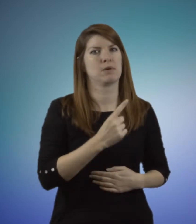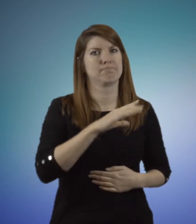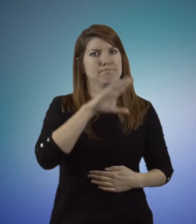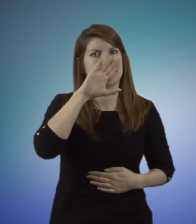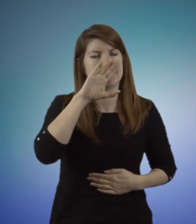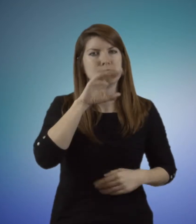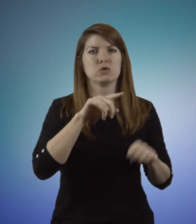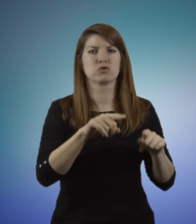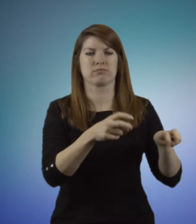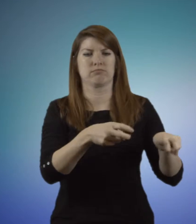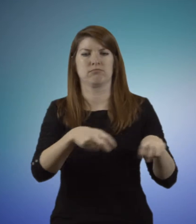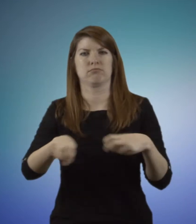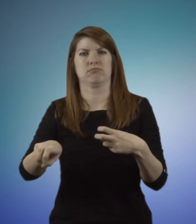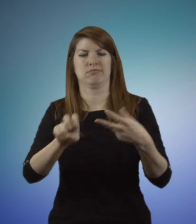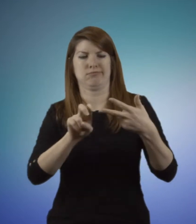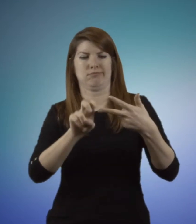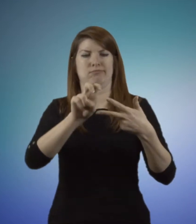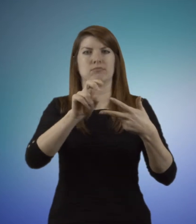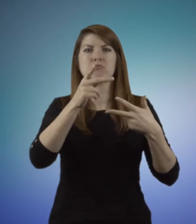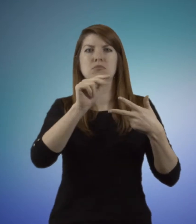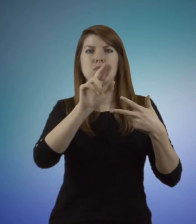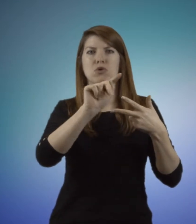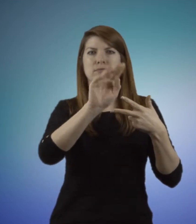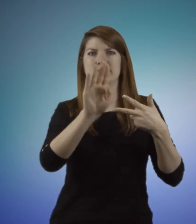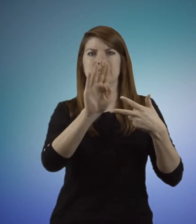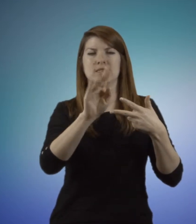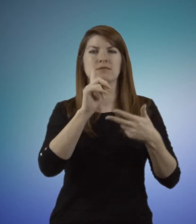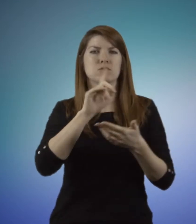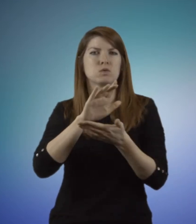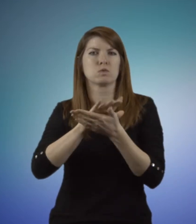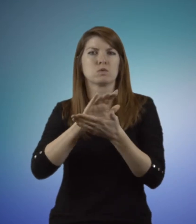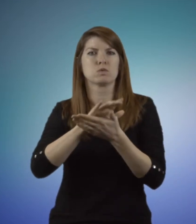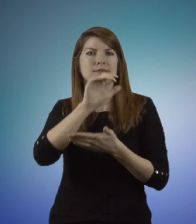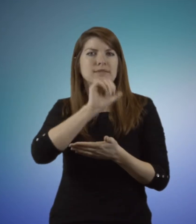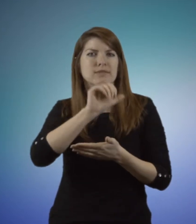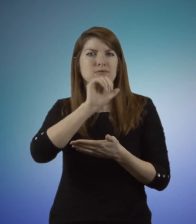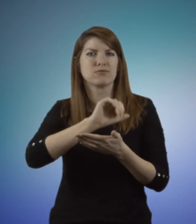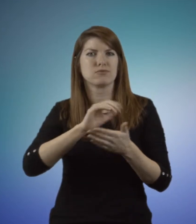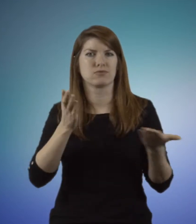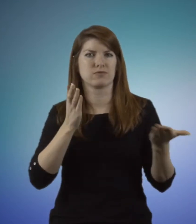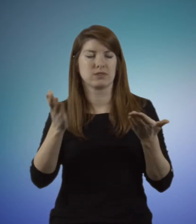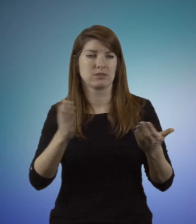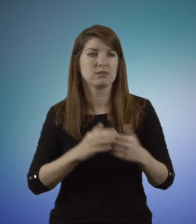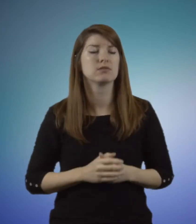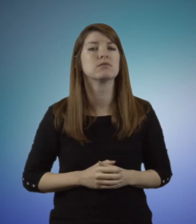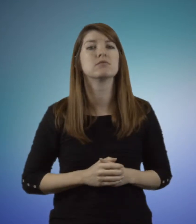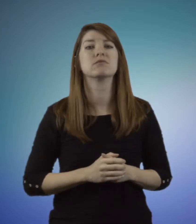This is one of the stumbling blocks when we do transition to Part B, the school aged services.